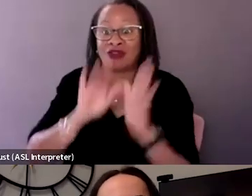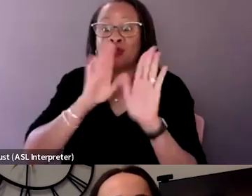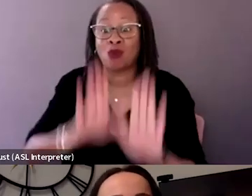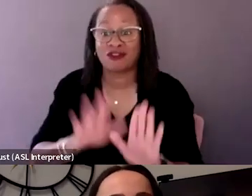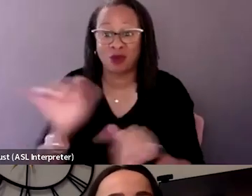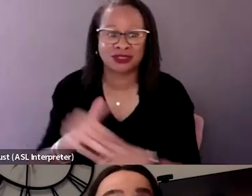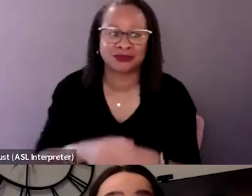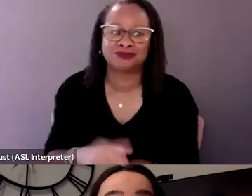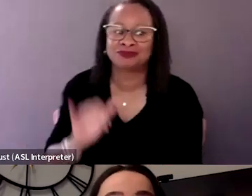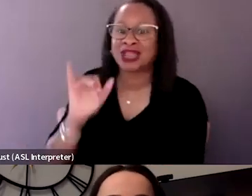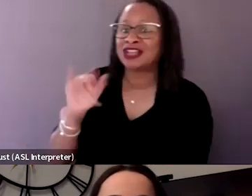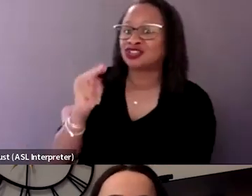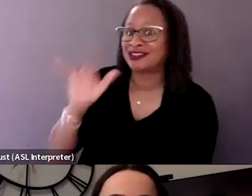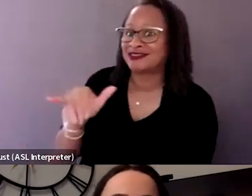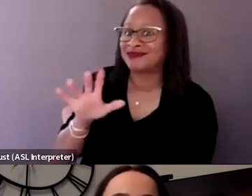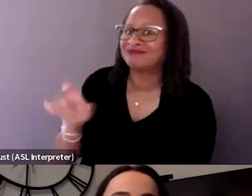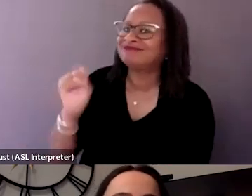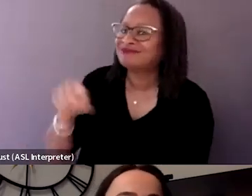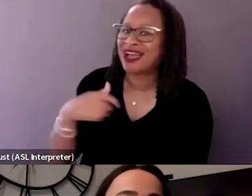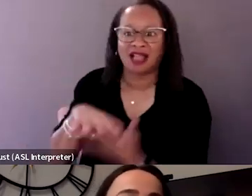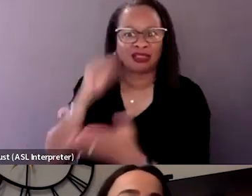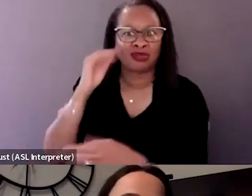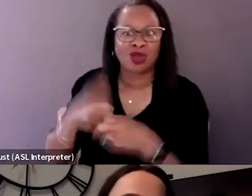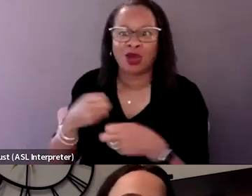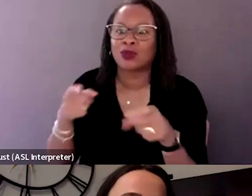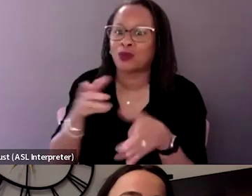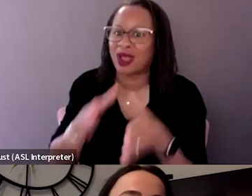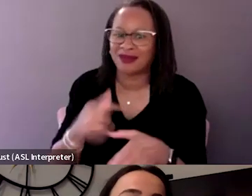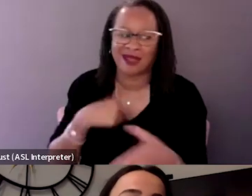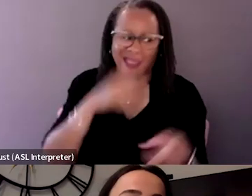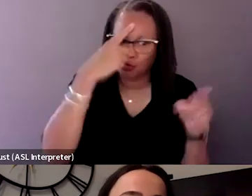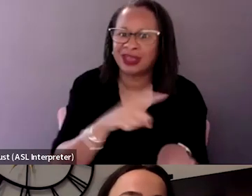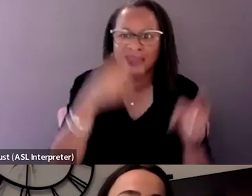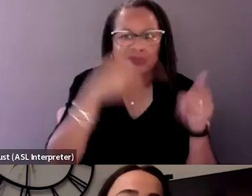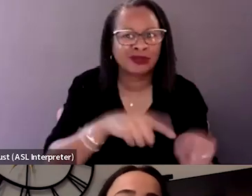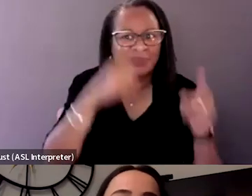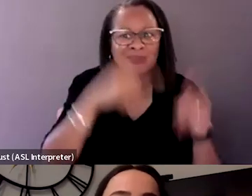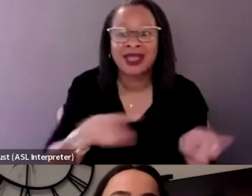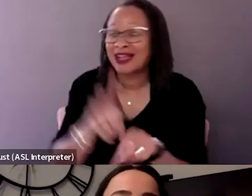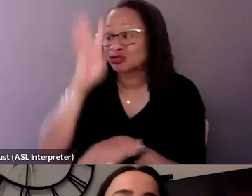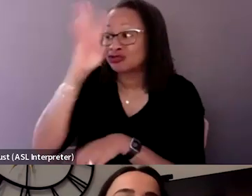I think I learned the hard way that even though as creatives, as filmmakers, as journalists,